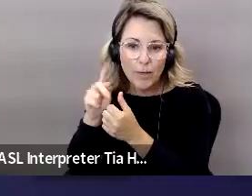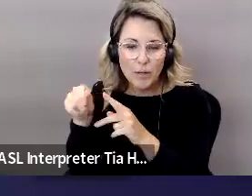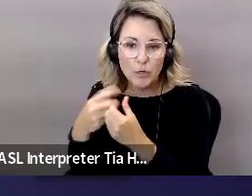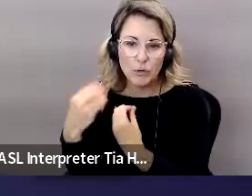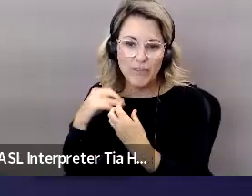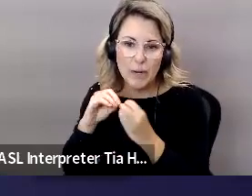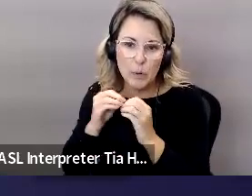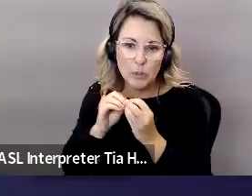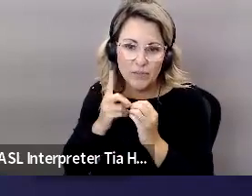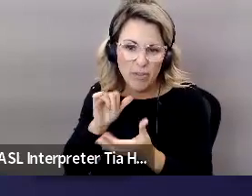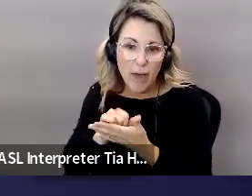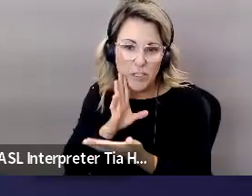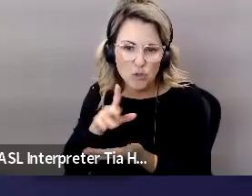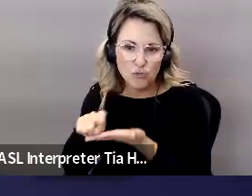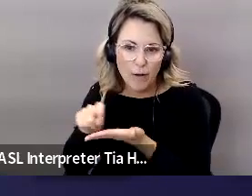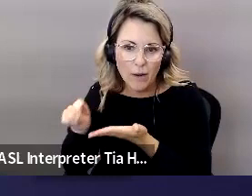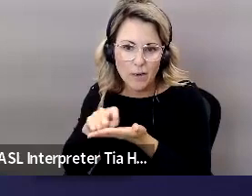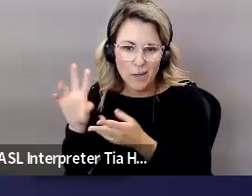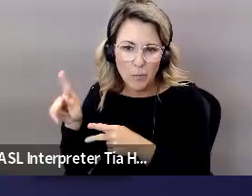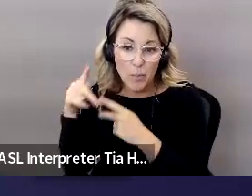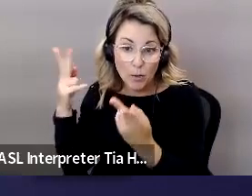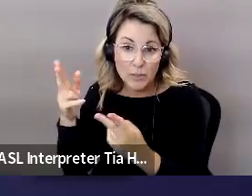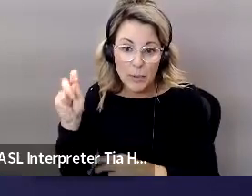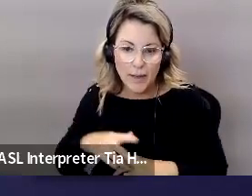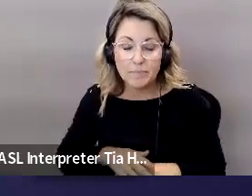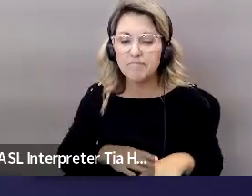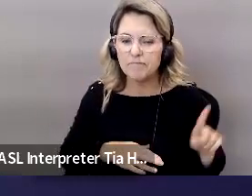that's a great point. Dr. Gooden: Couple of the things I would add, Dr. Rumrill, is that I often